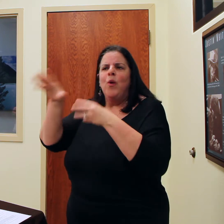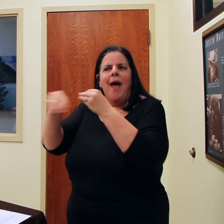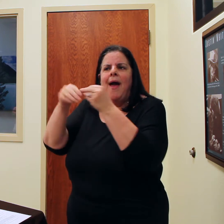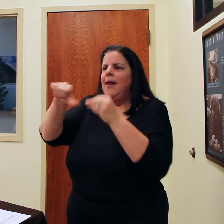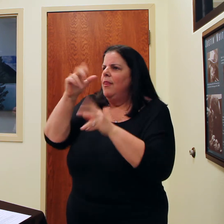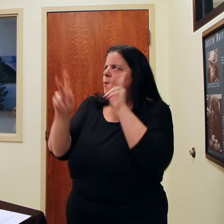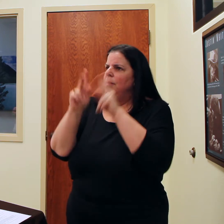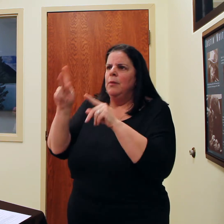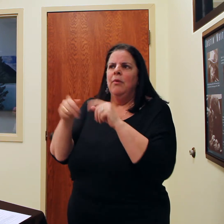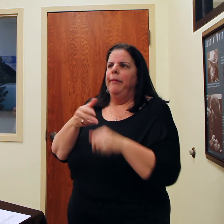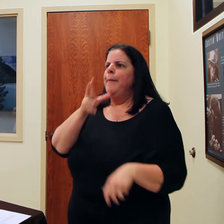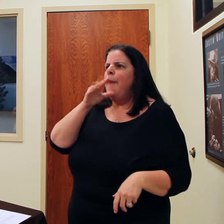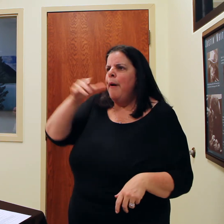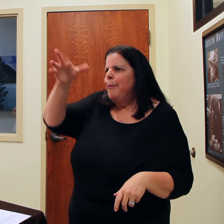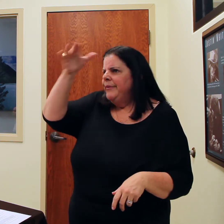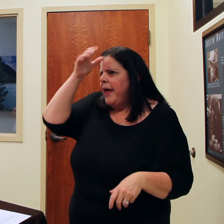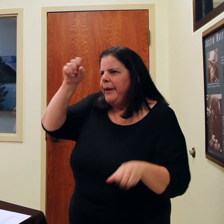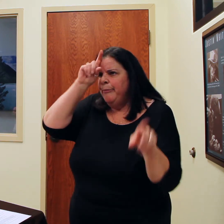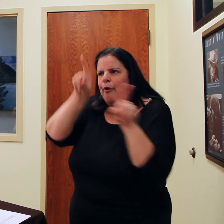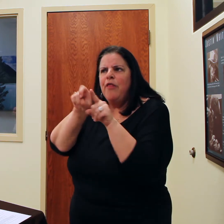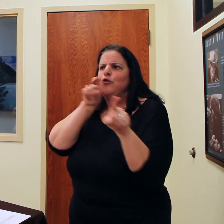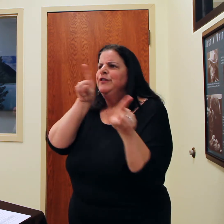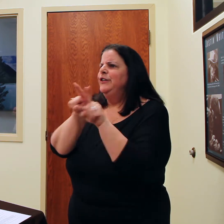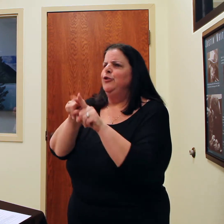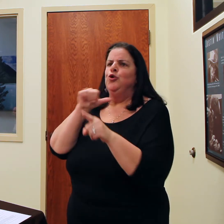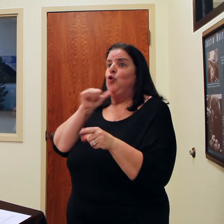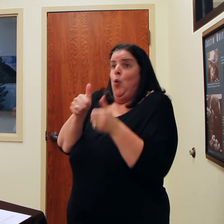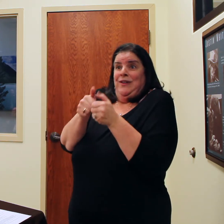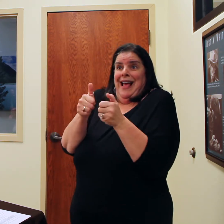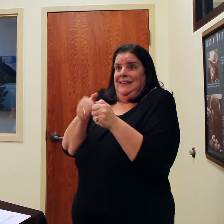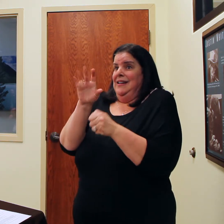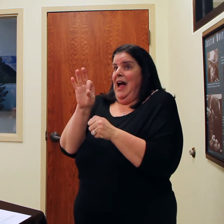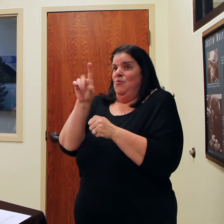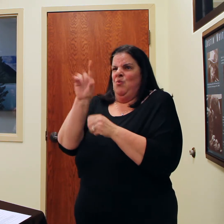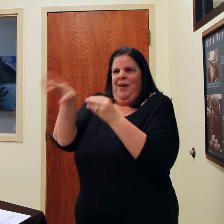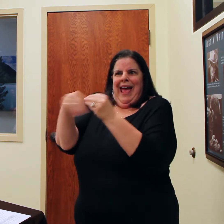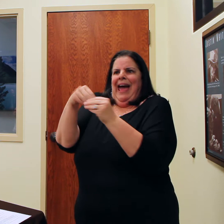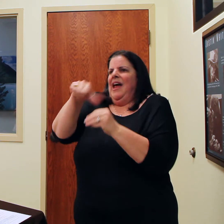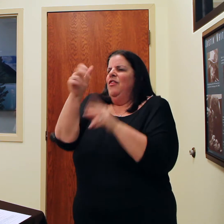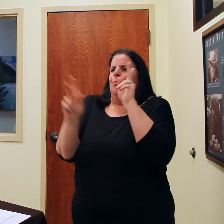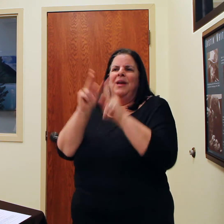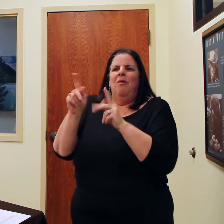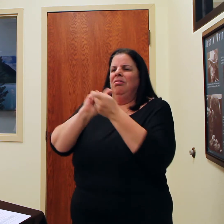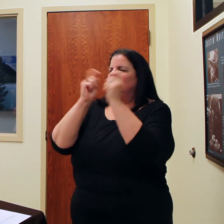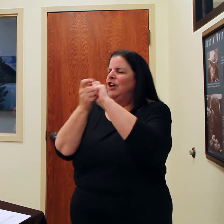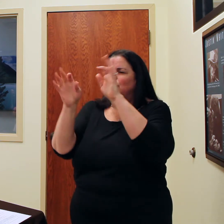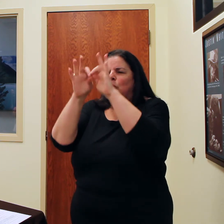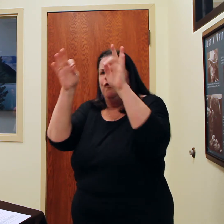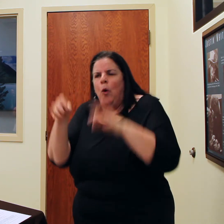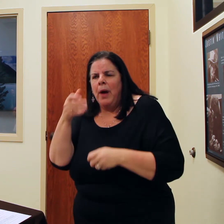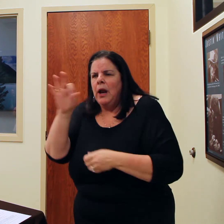Mom, Dad, brother, sister. Don't text 911, add another person, it changes the format of the message, it takes it from SMS,